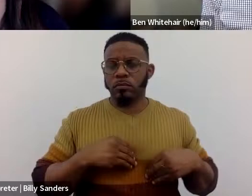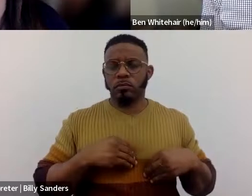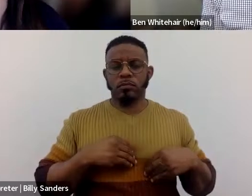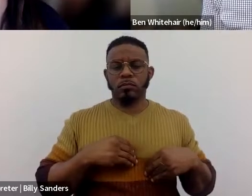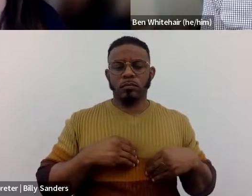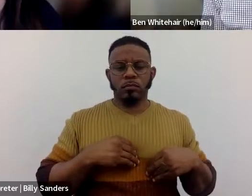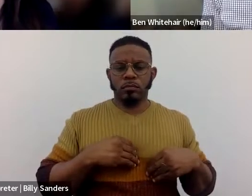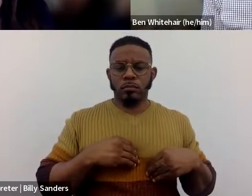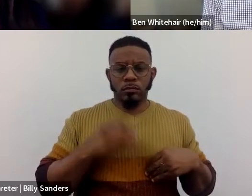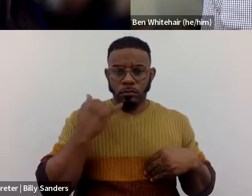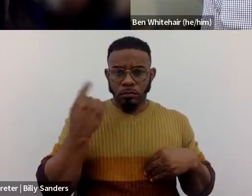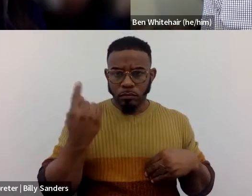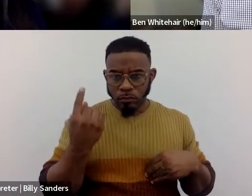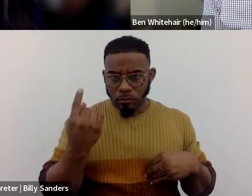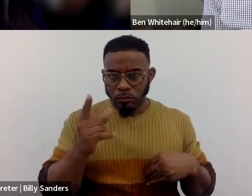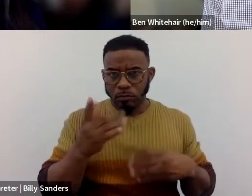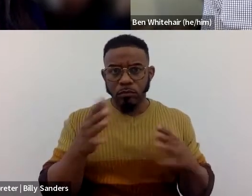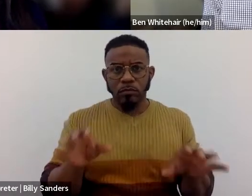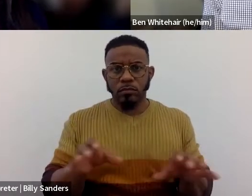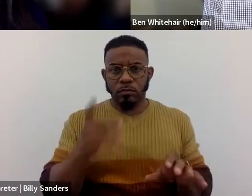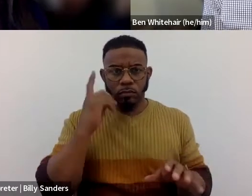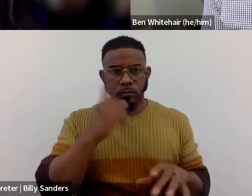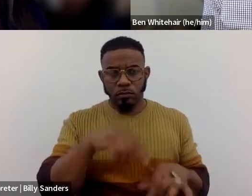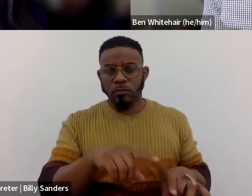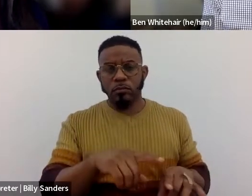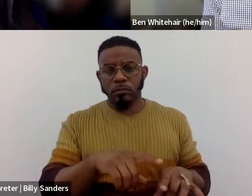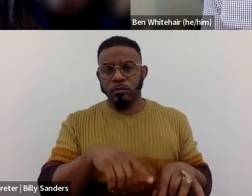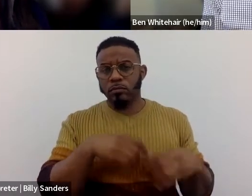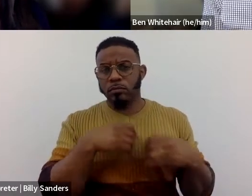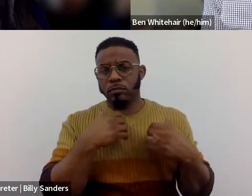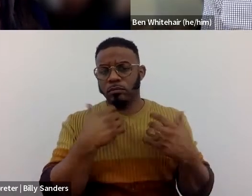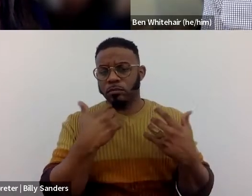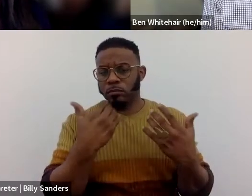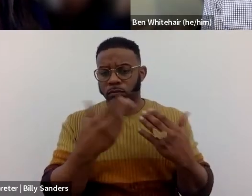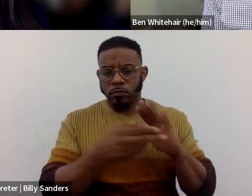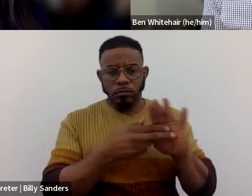So if it's something you're already doing for them and it's branded by them,